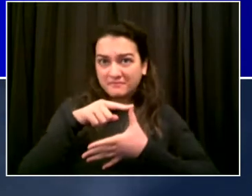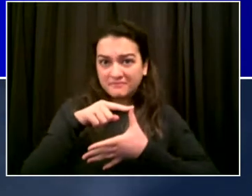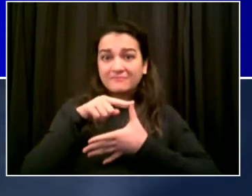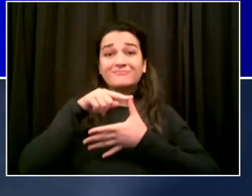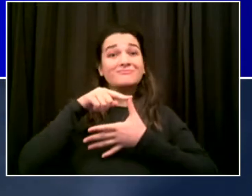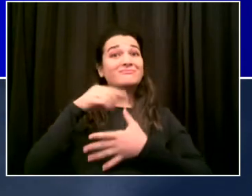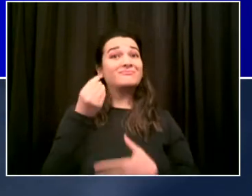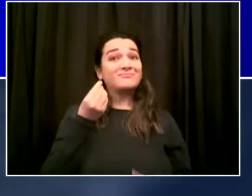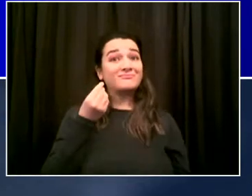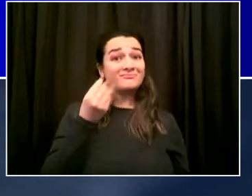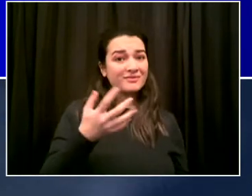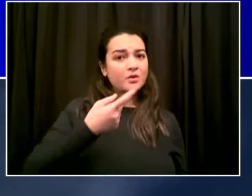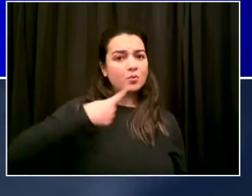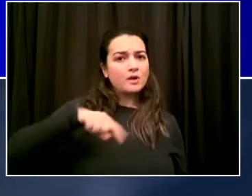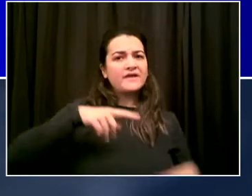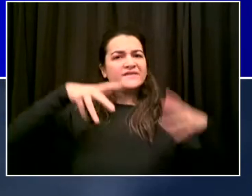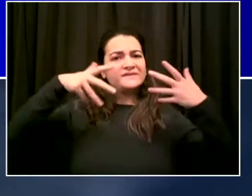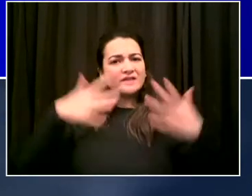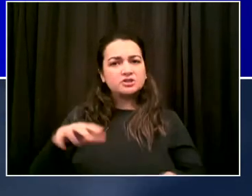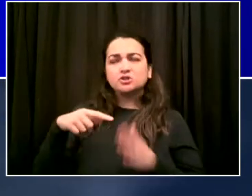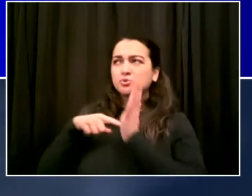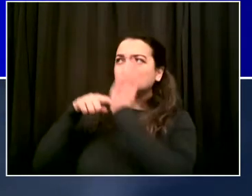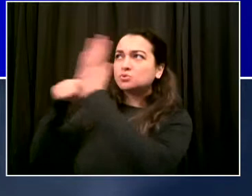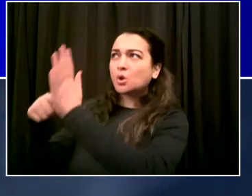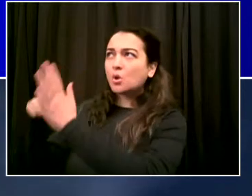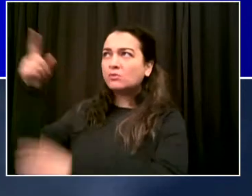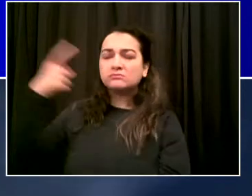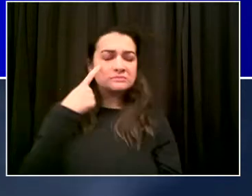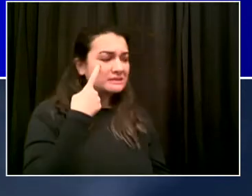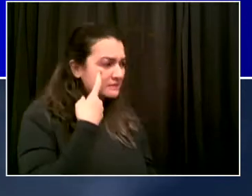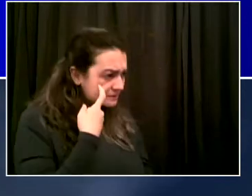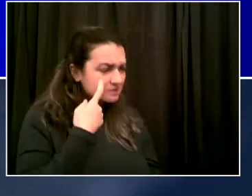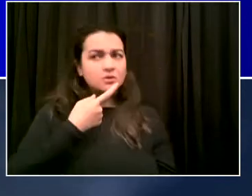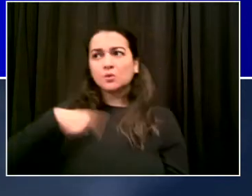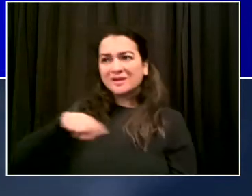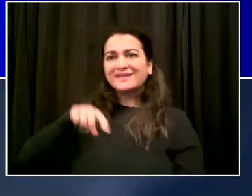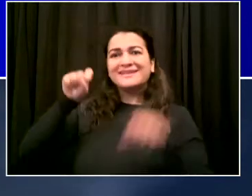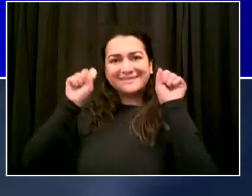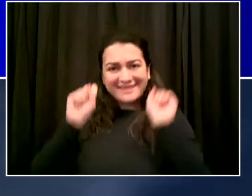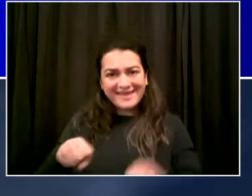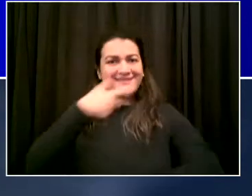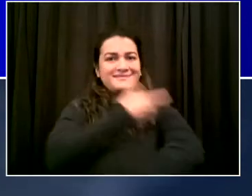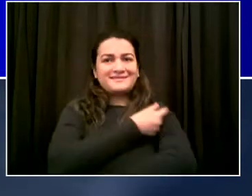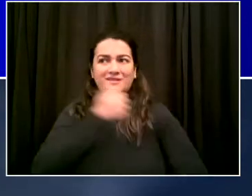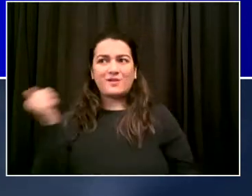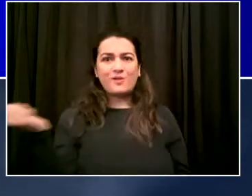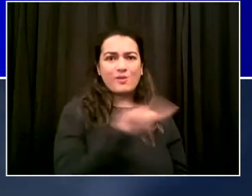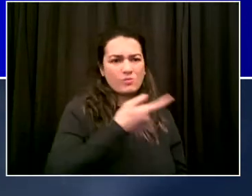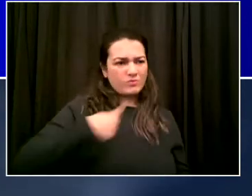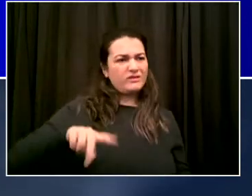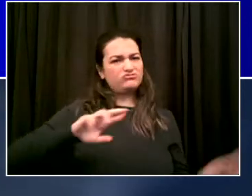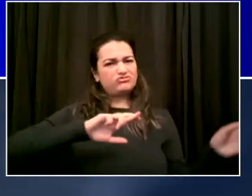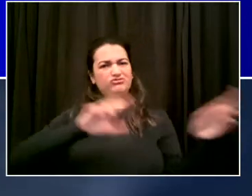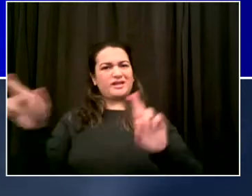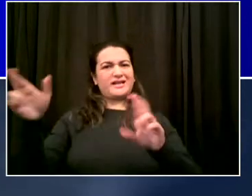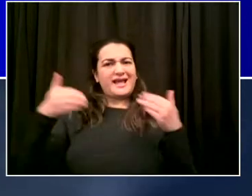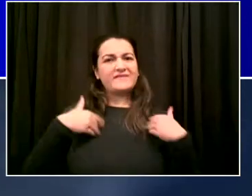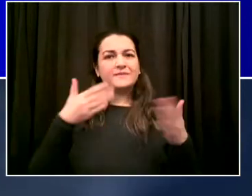TRAJECTORY, WE HAVE SHOWN WAS GOGOG INTTO BE E POSSIBLE IN TERMS OF VACCINATING HUNDREDS OF